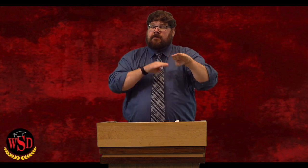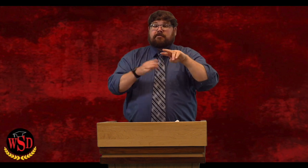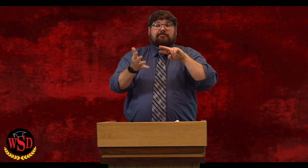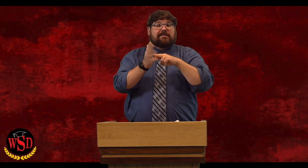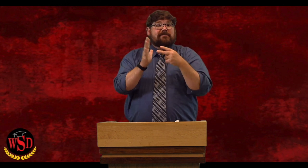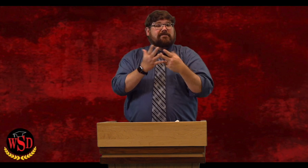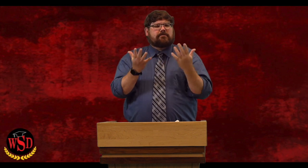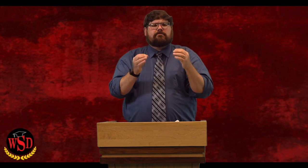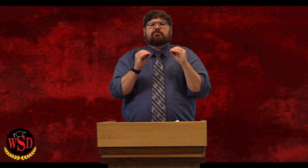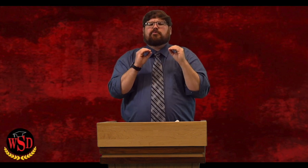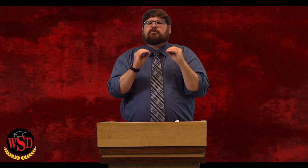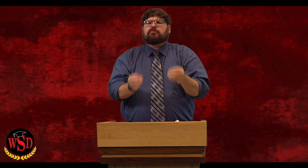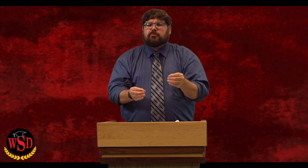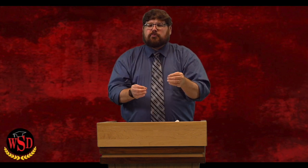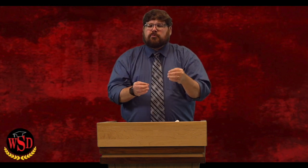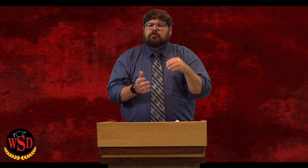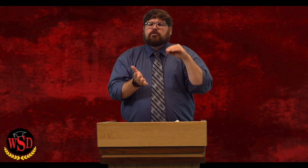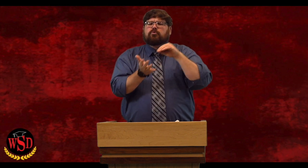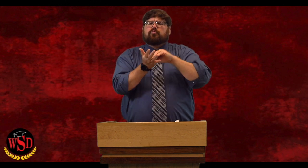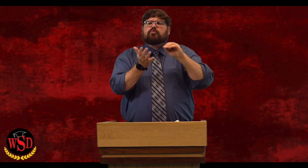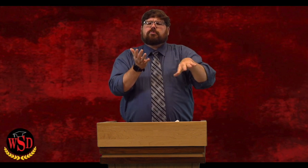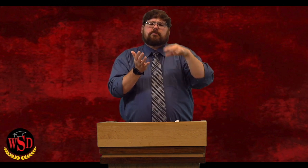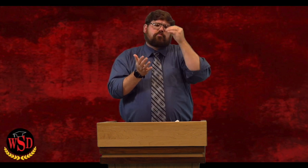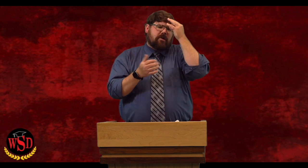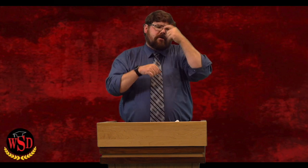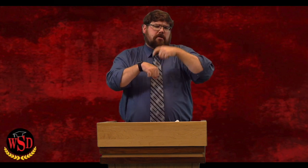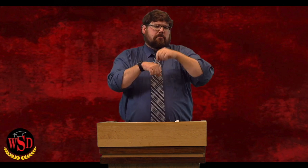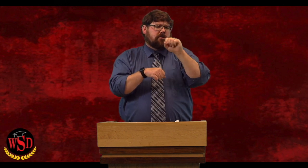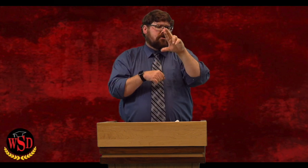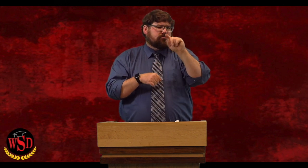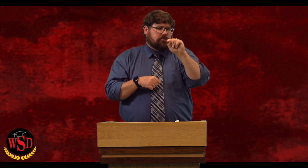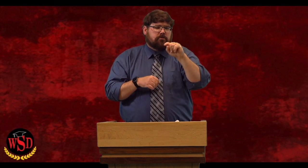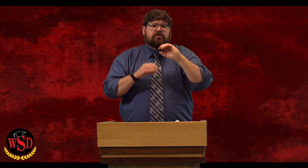To earn this Positive Behavior award, the students cannot have a Student Reflection